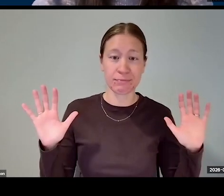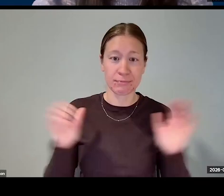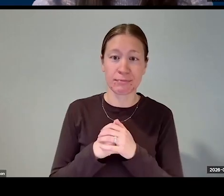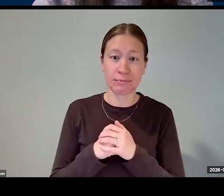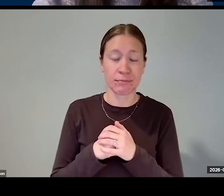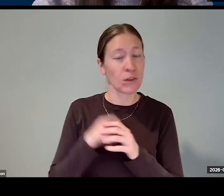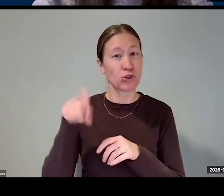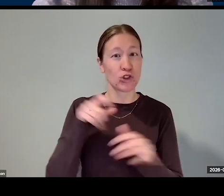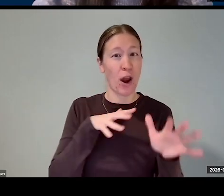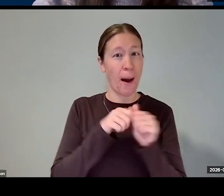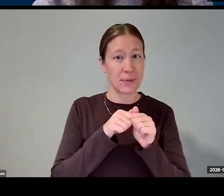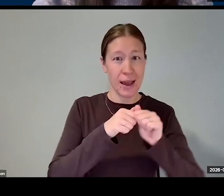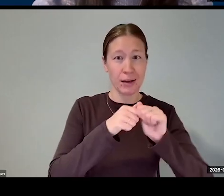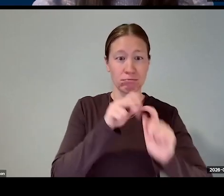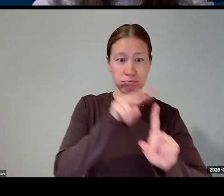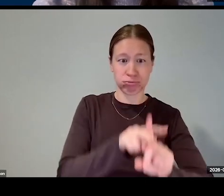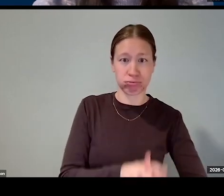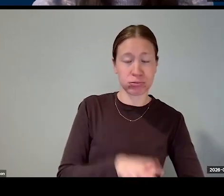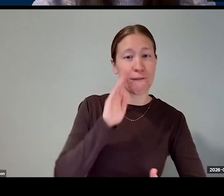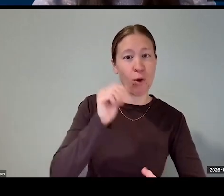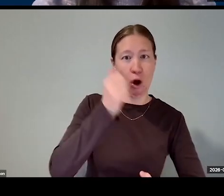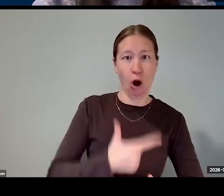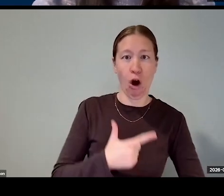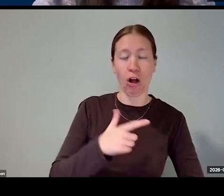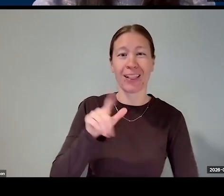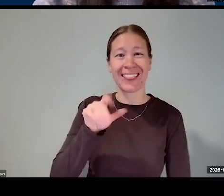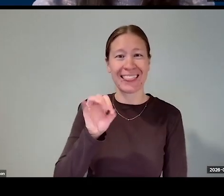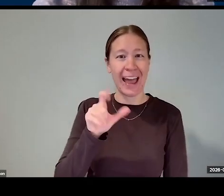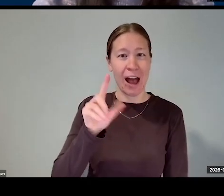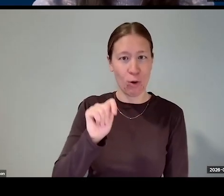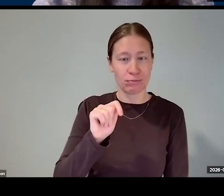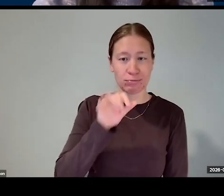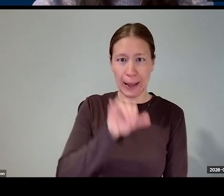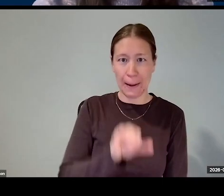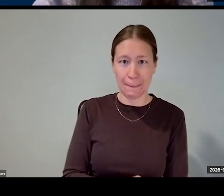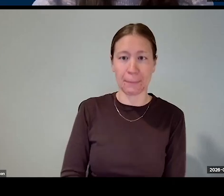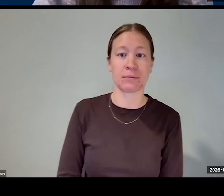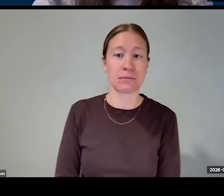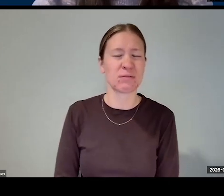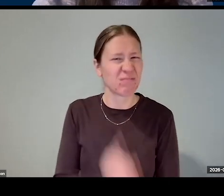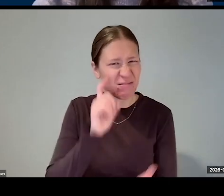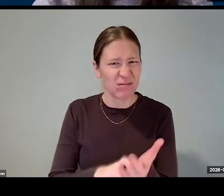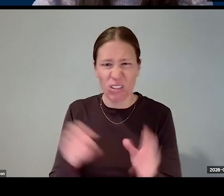of the slides currently using this layout. If nothing happens, you might need to click this reapply